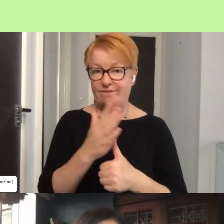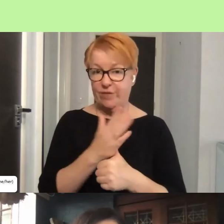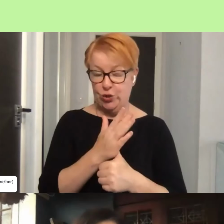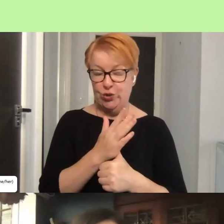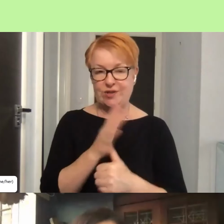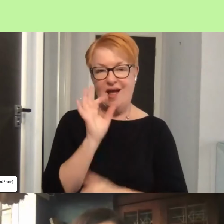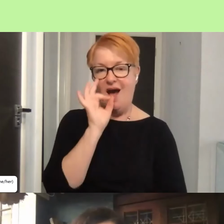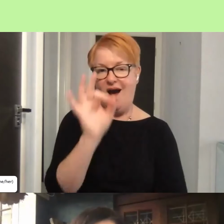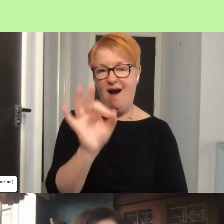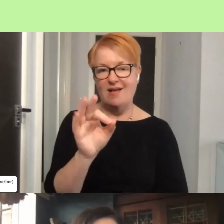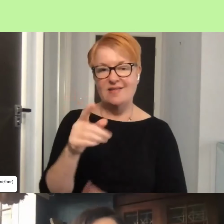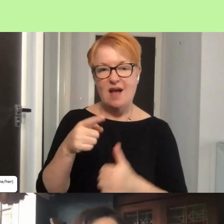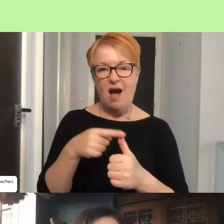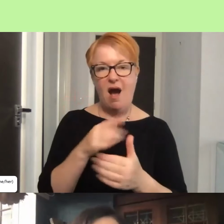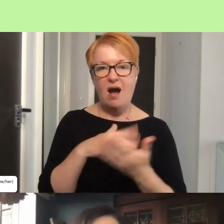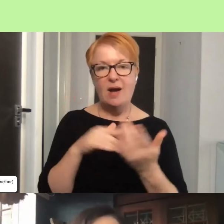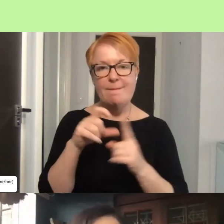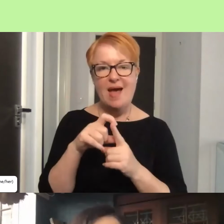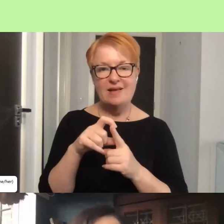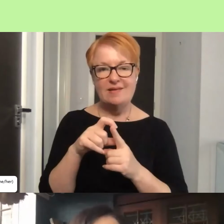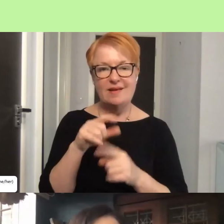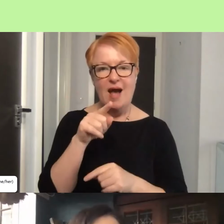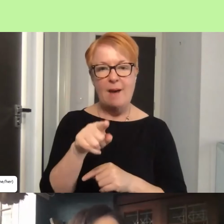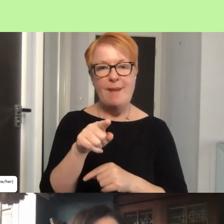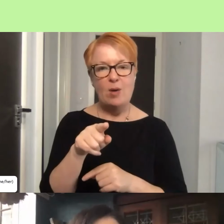‘ Bakunin’s Barricade’ because we, you know,